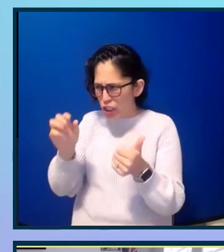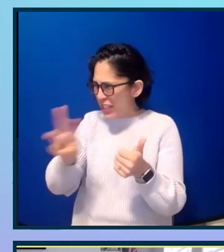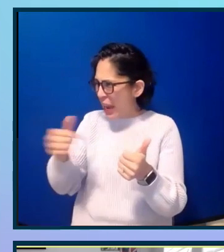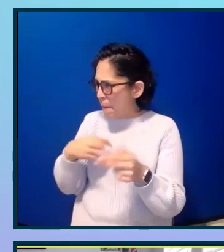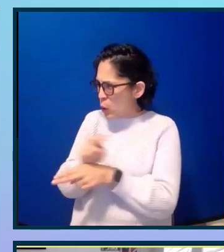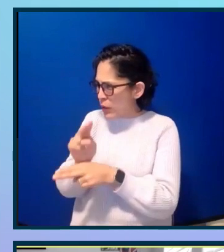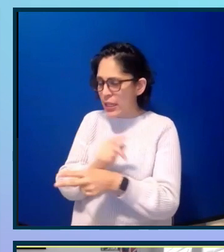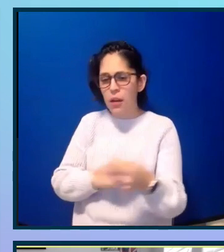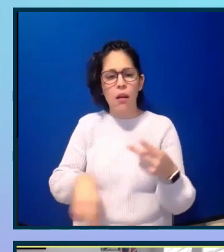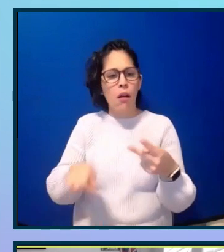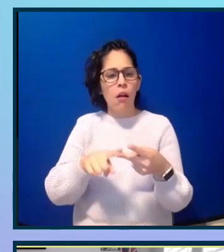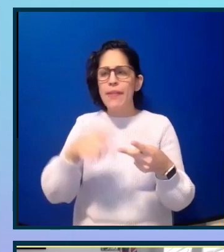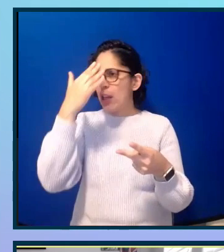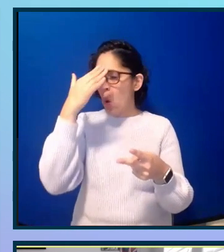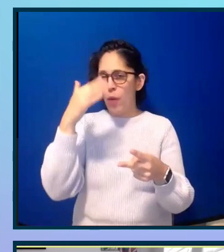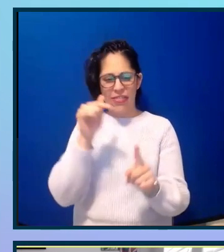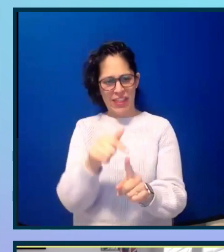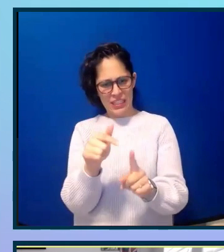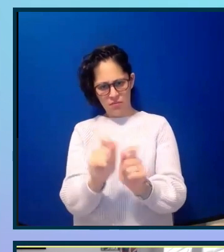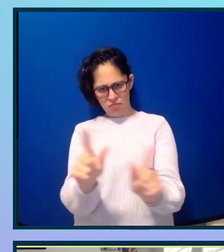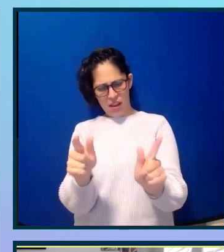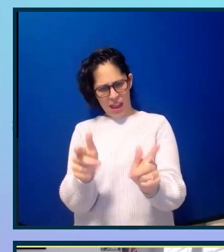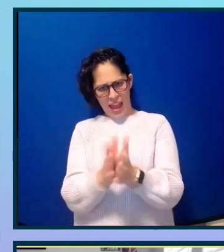asking them for permission for some kind of access